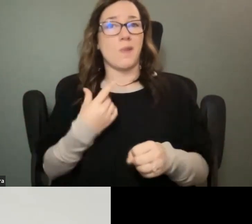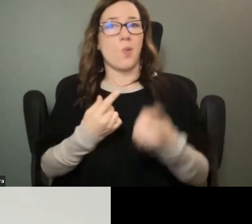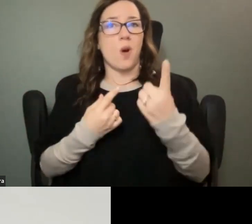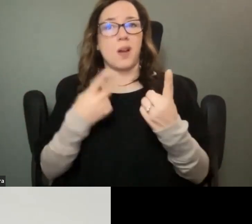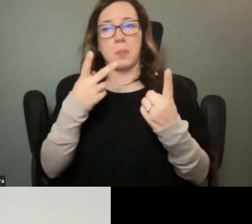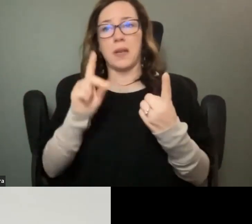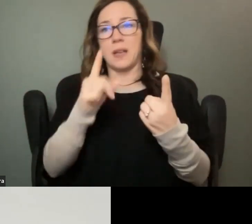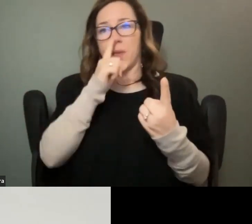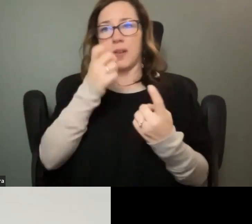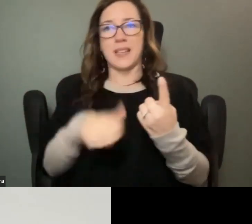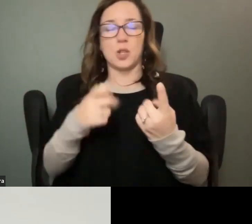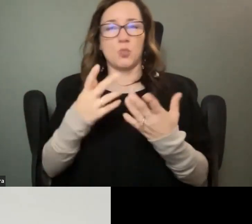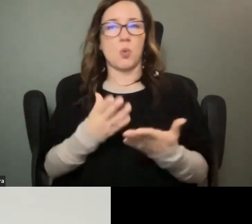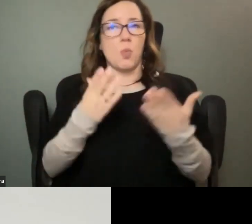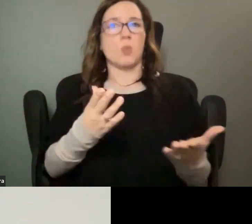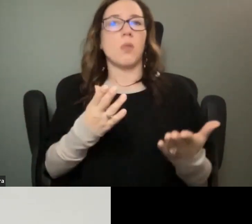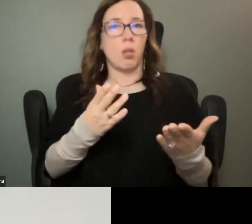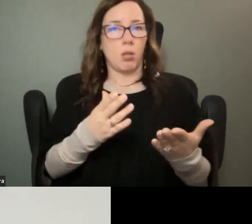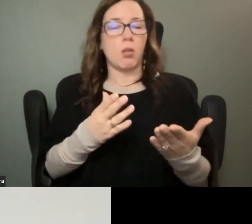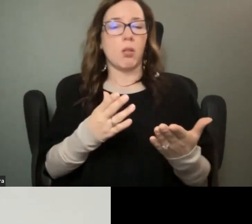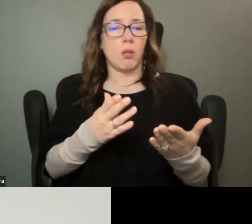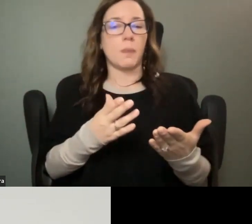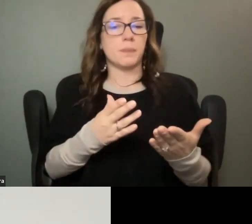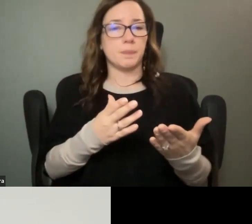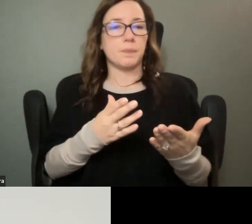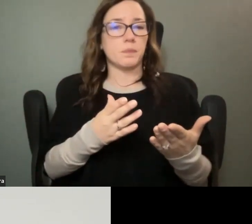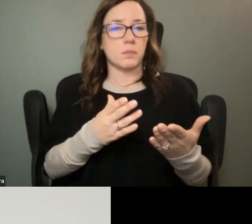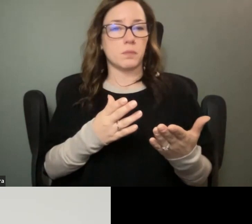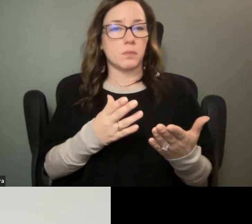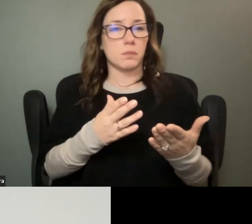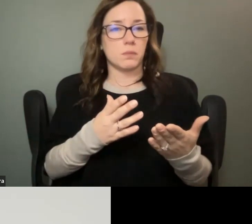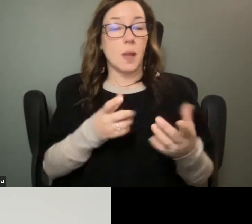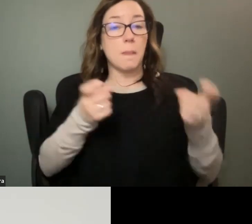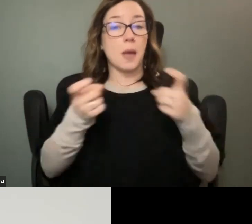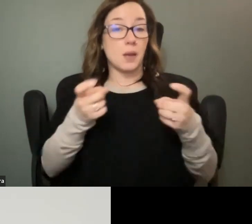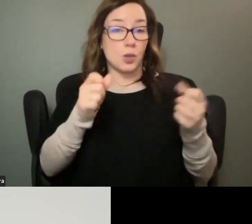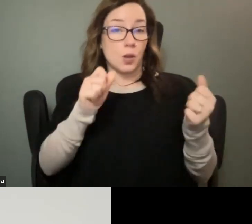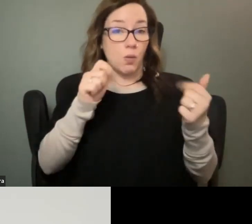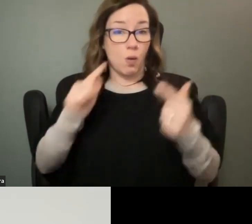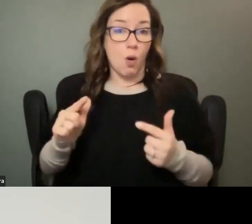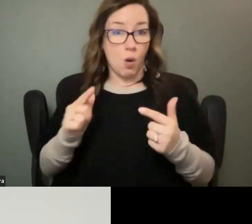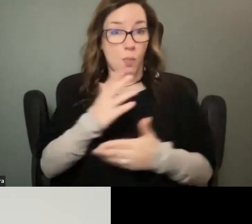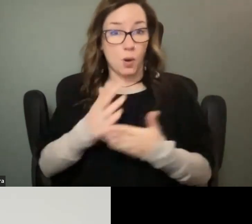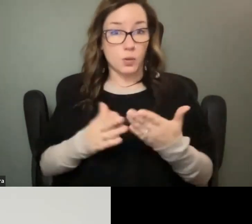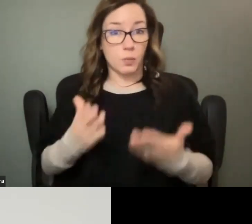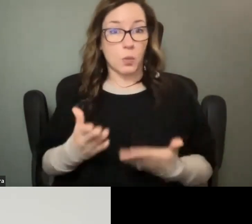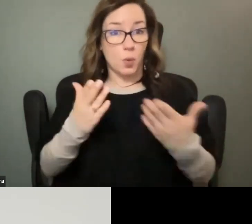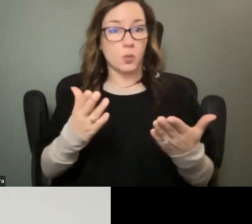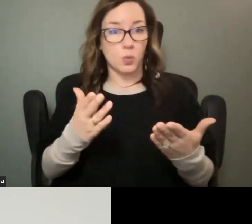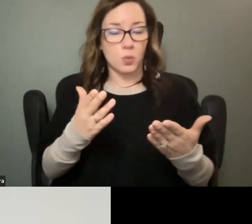proposal who will be uh managing all the aspects of The Proposal